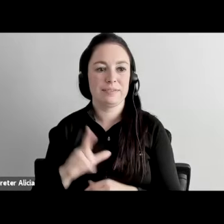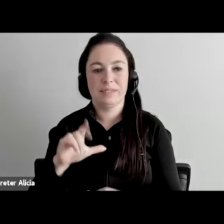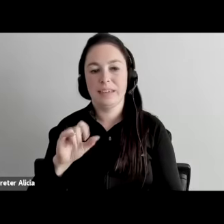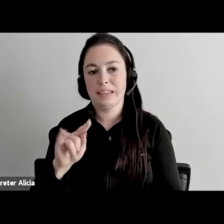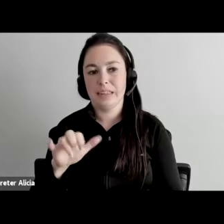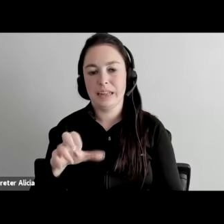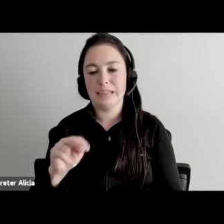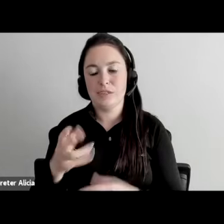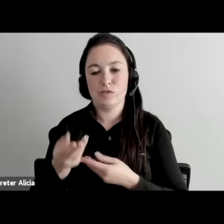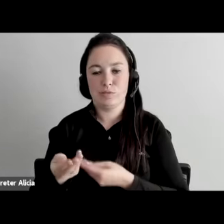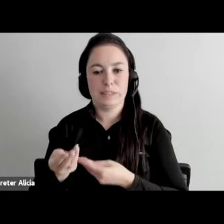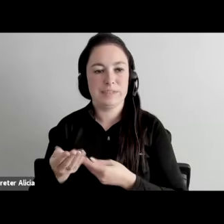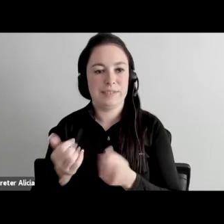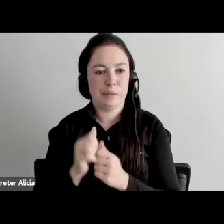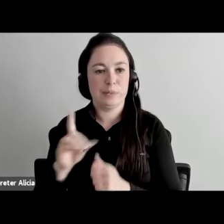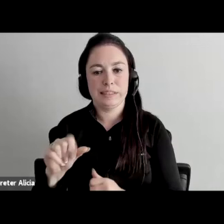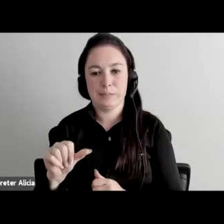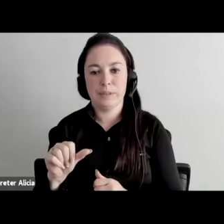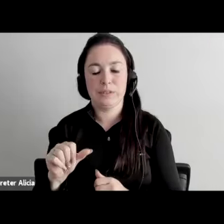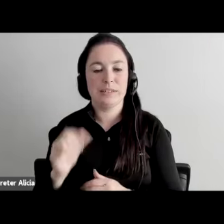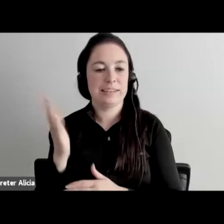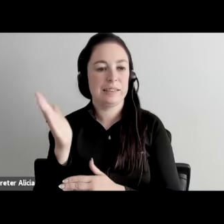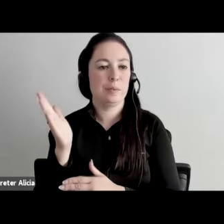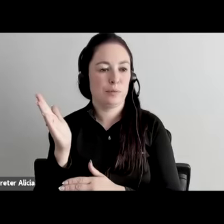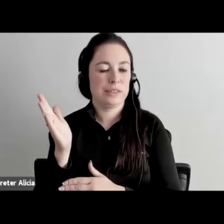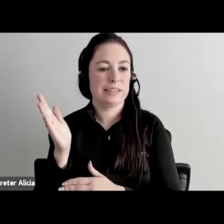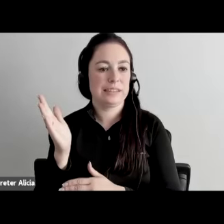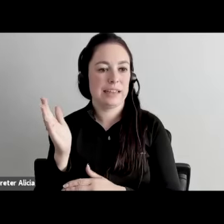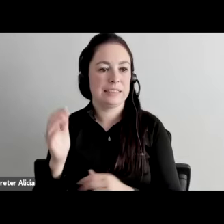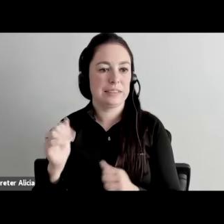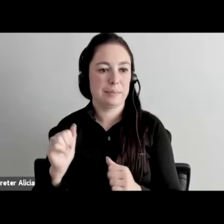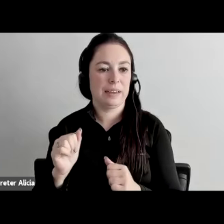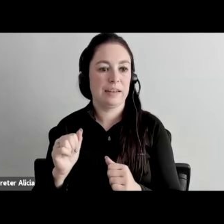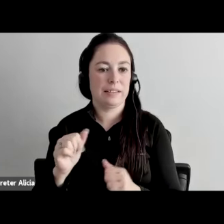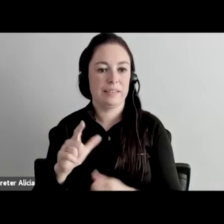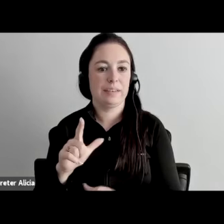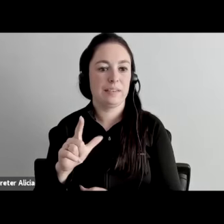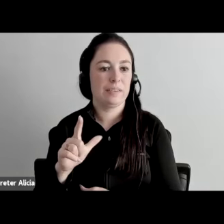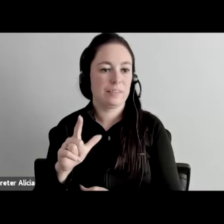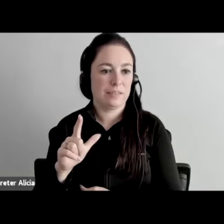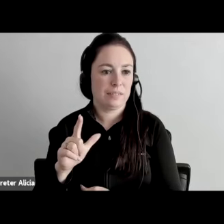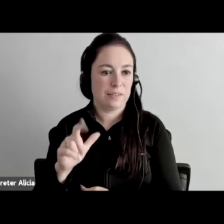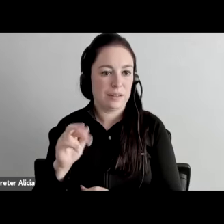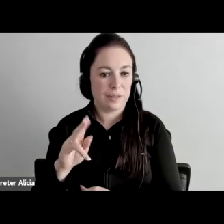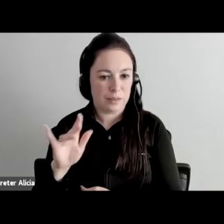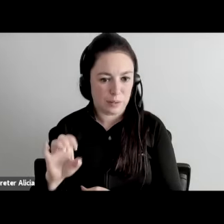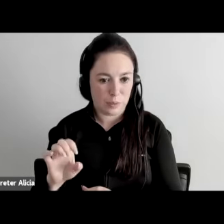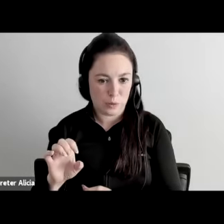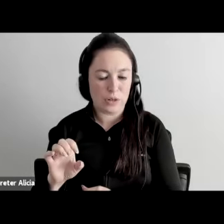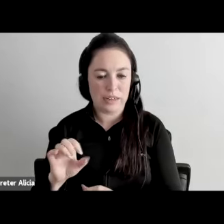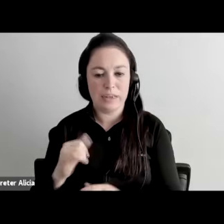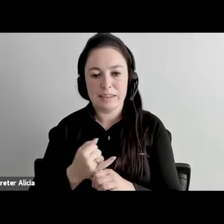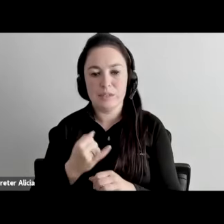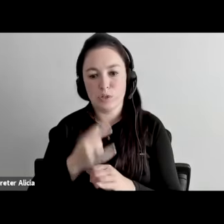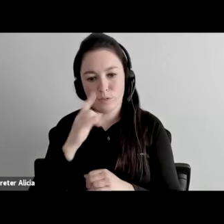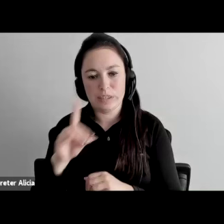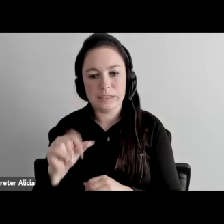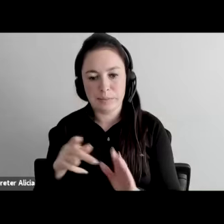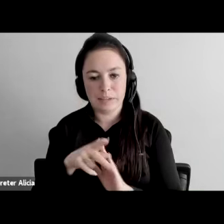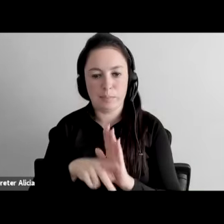a Disability, presented to you by the Lurie Institute for Disability Policy's, National Research Center